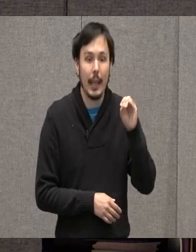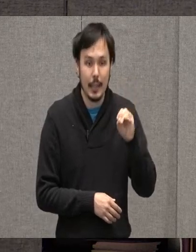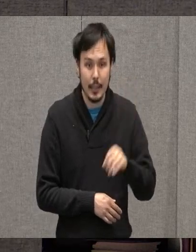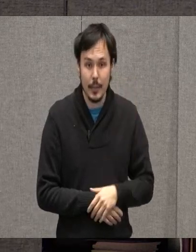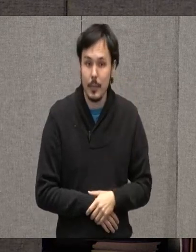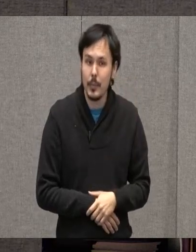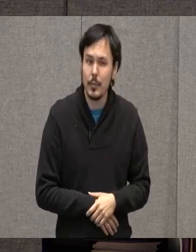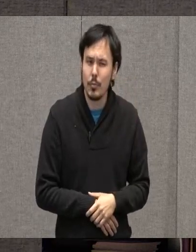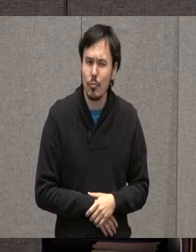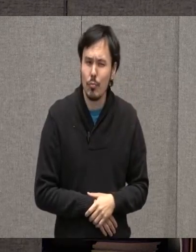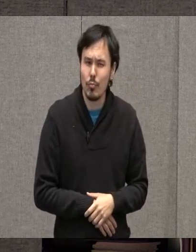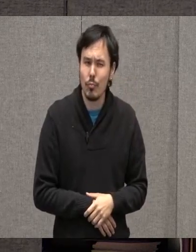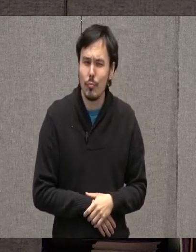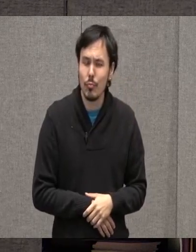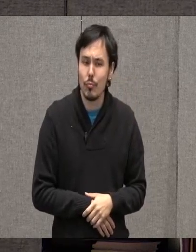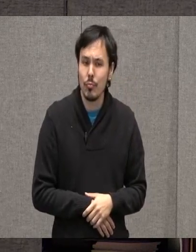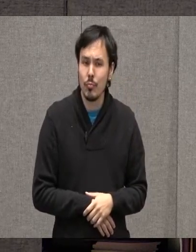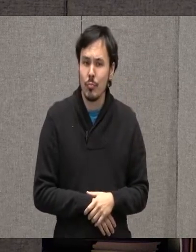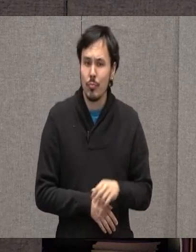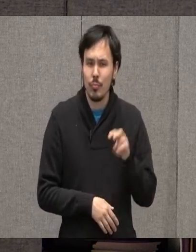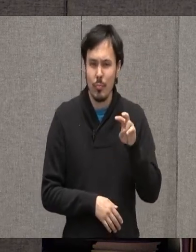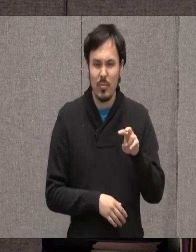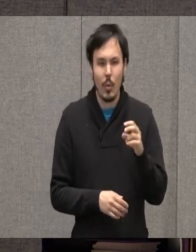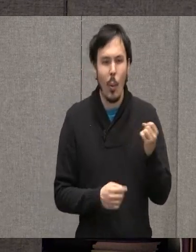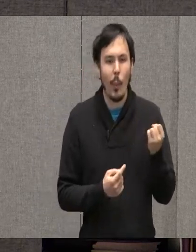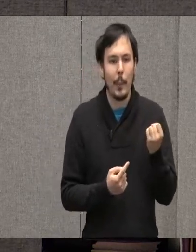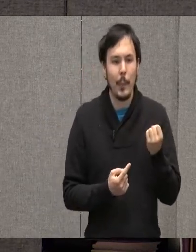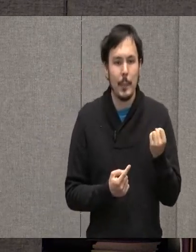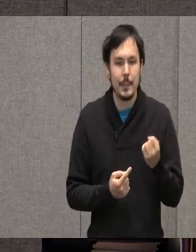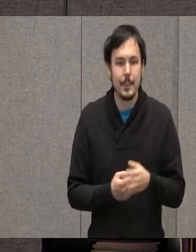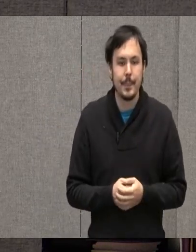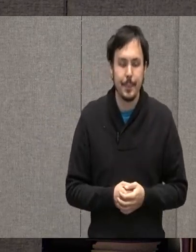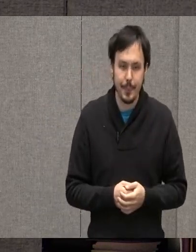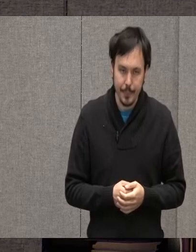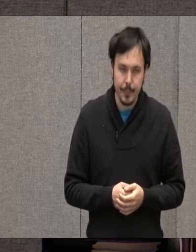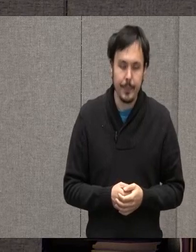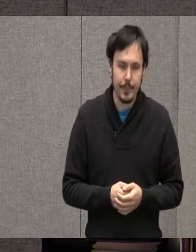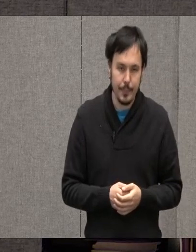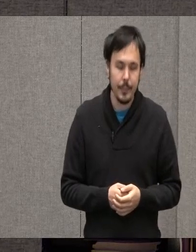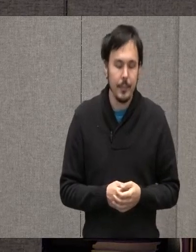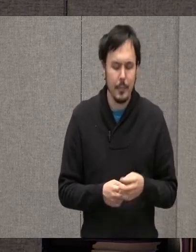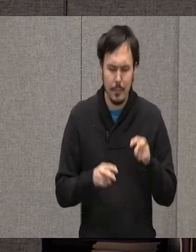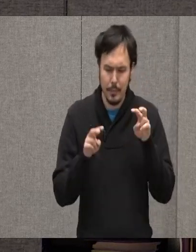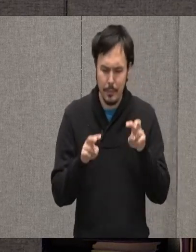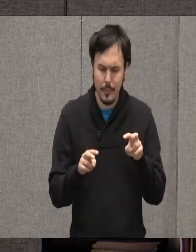we're gonna stop right there for right now. Okay let's think about it, I'm gonna let you give you just a minute